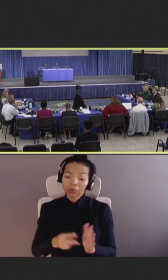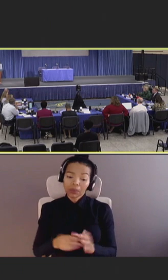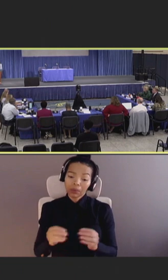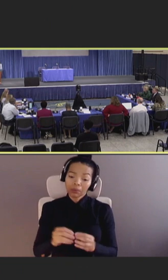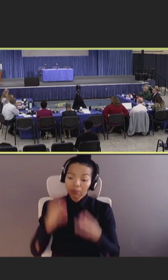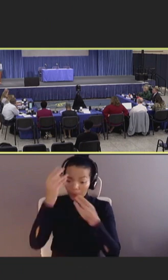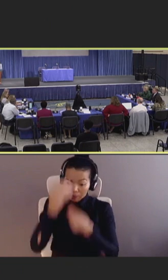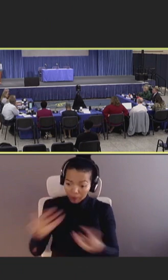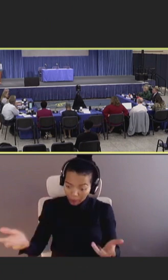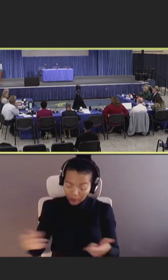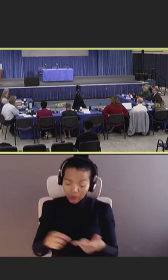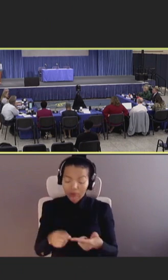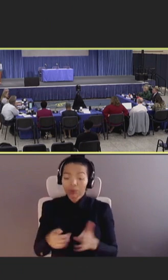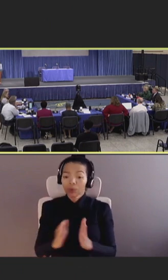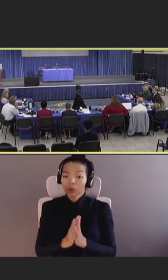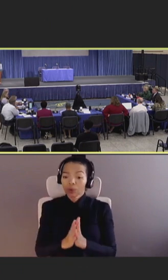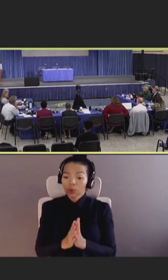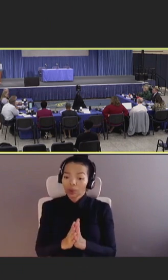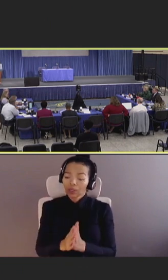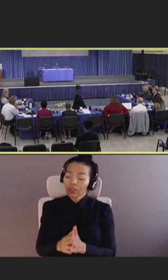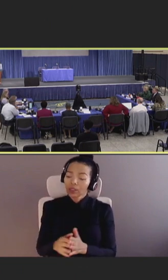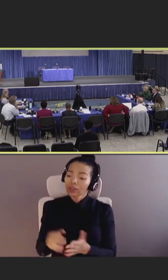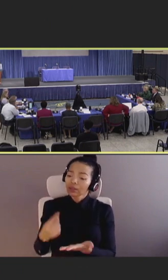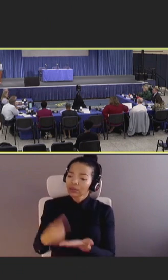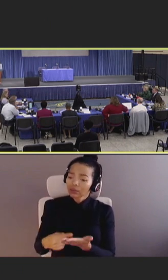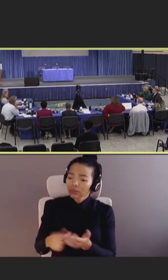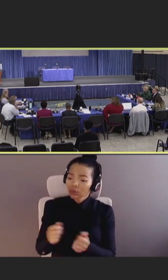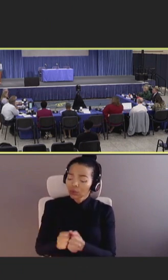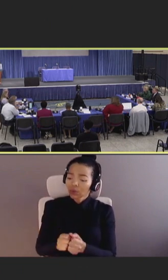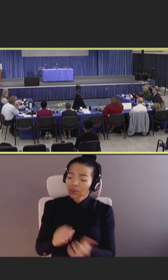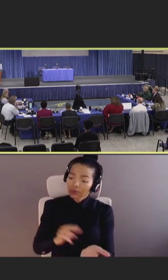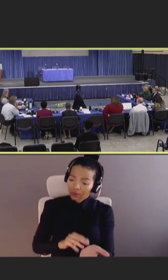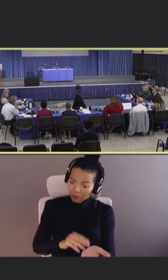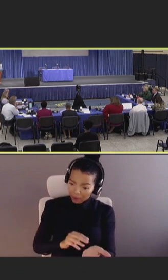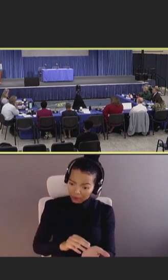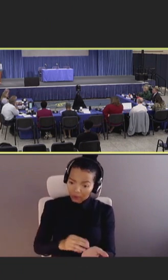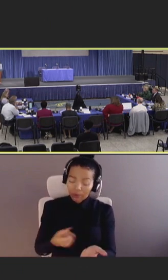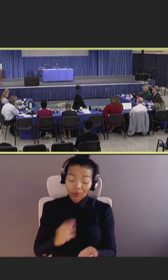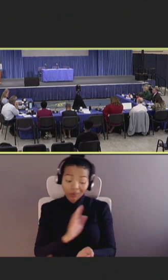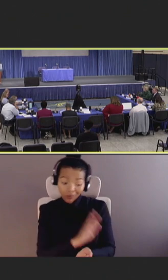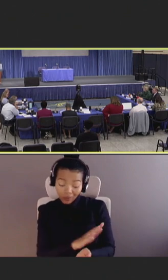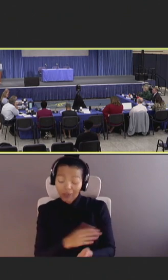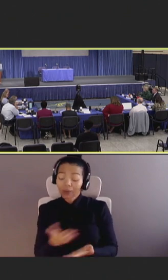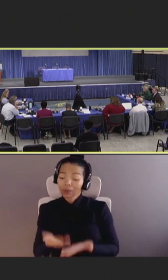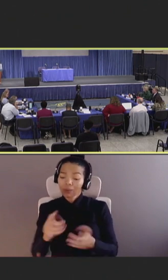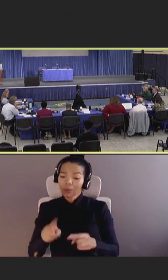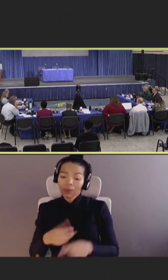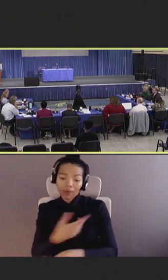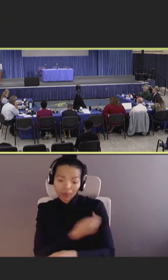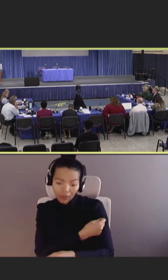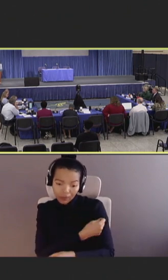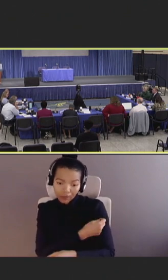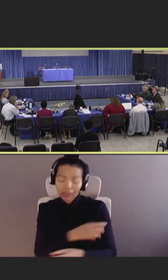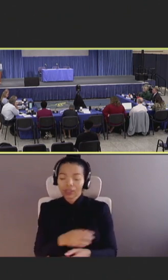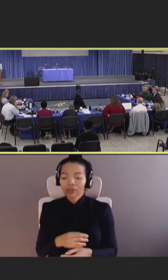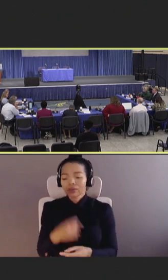requesting they speak with their provider to get their vaccination recommendation, or telling a personal story about how vaccination